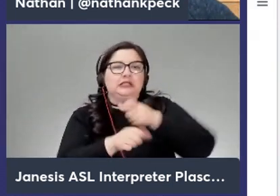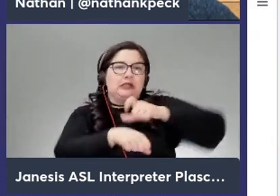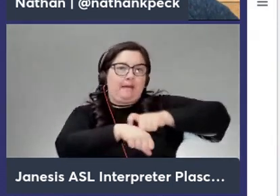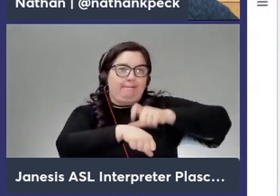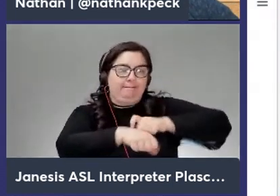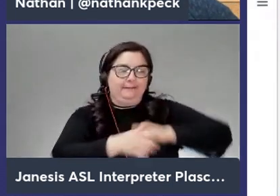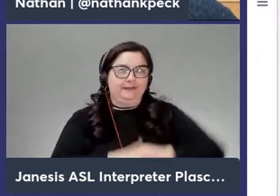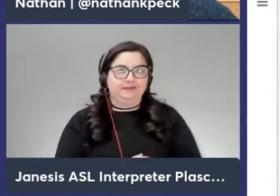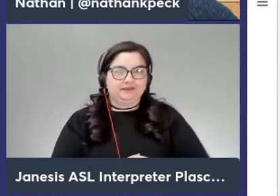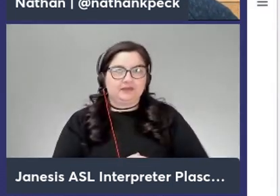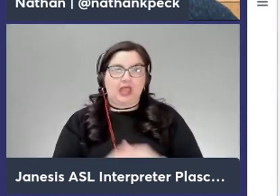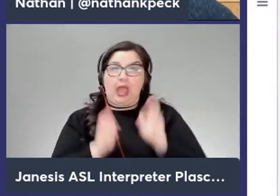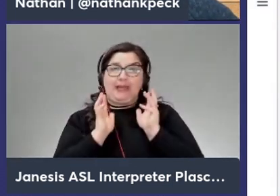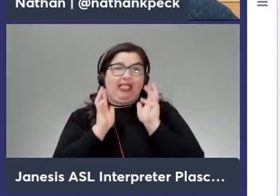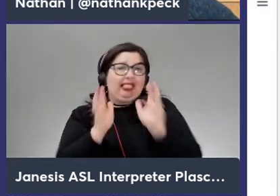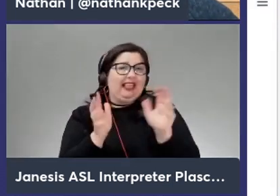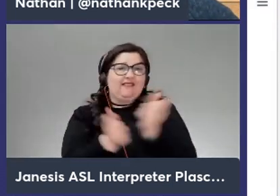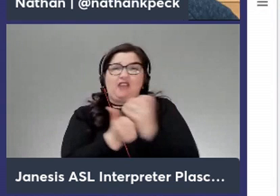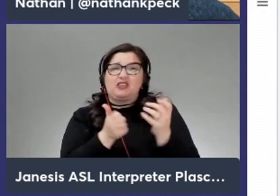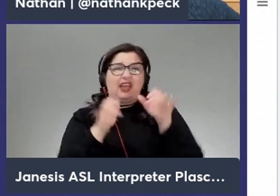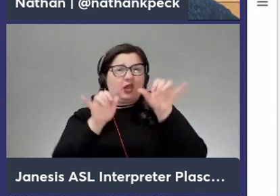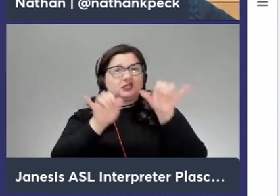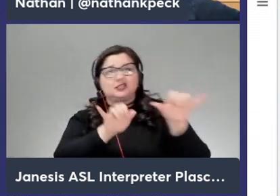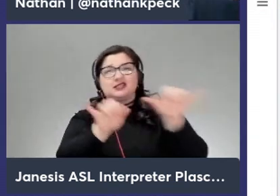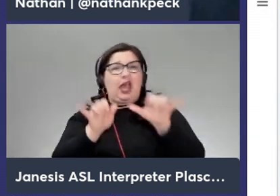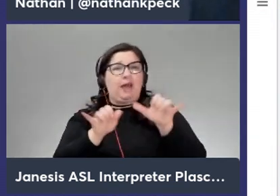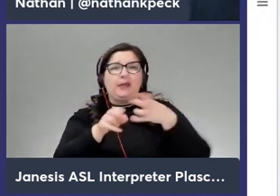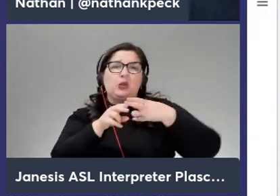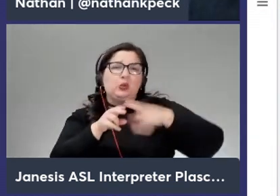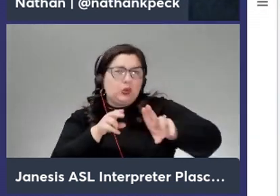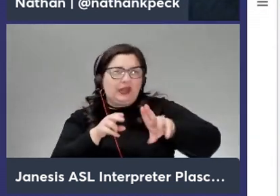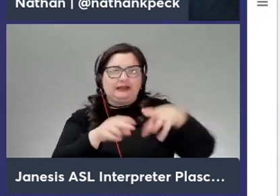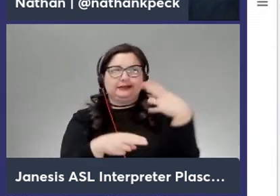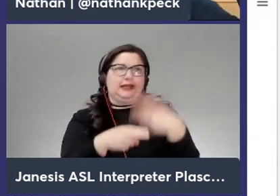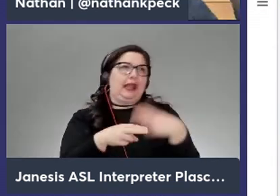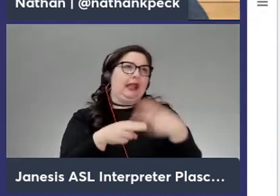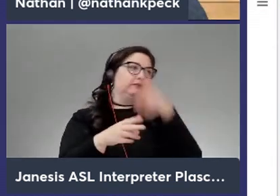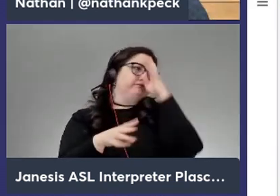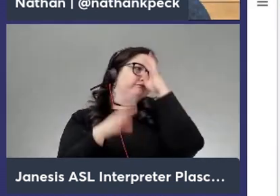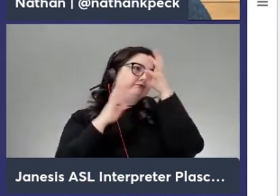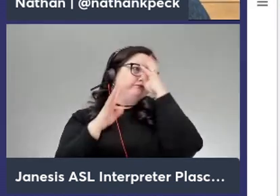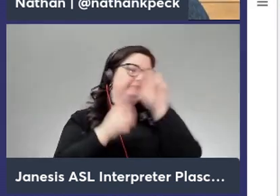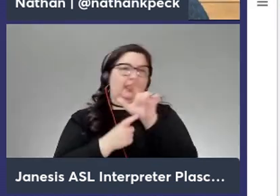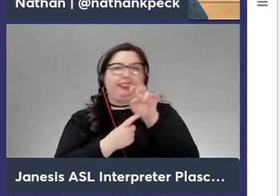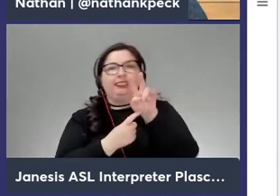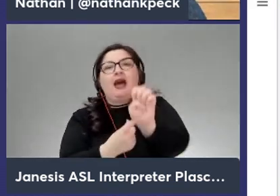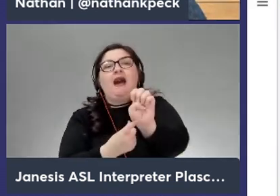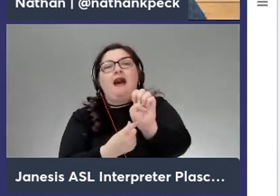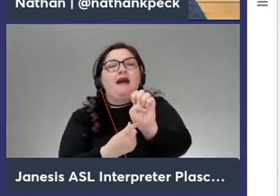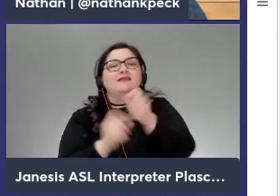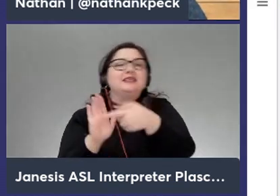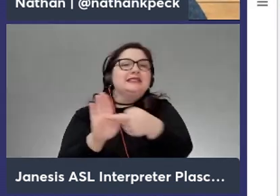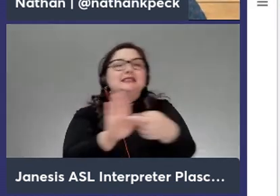And I'm gonna leave everything else the same. I'm gonna quick give this a quick demo or a quick name, live demo. There we go.